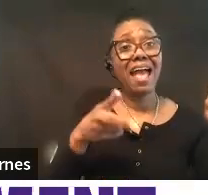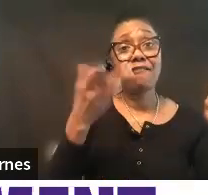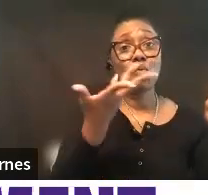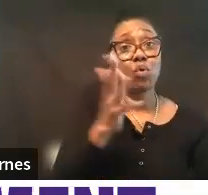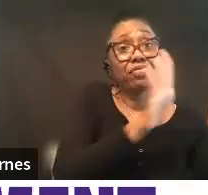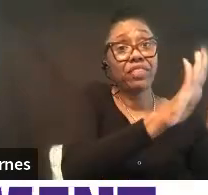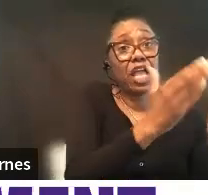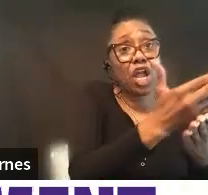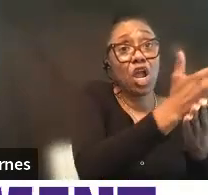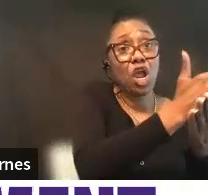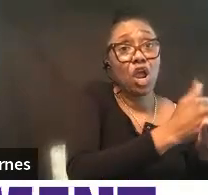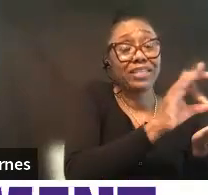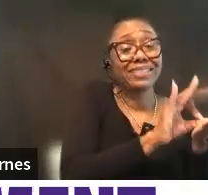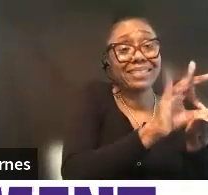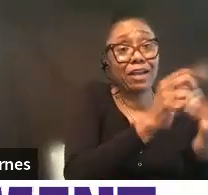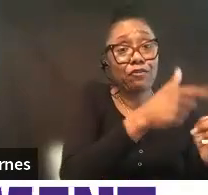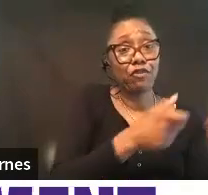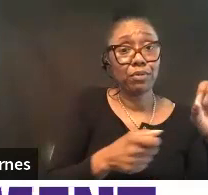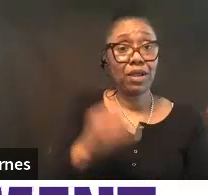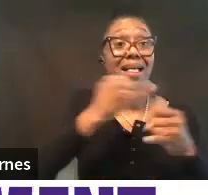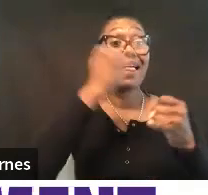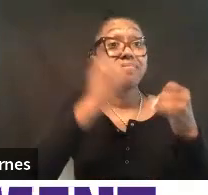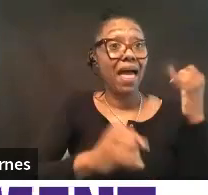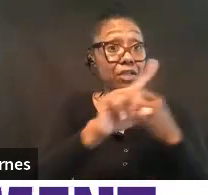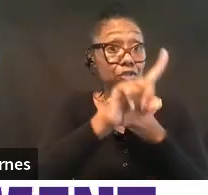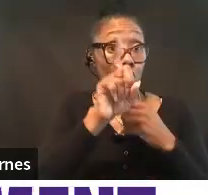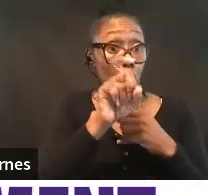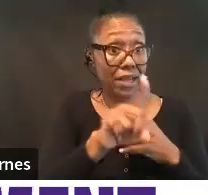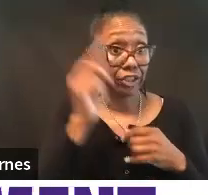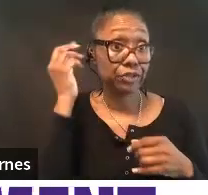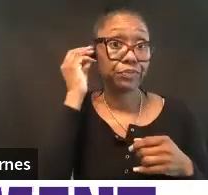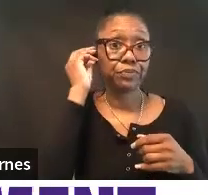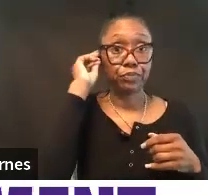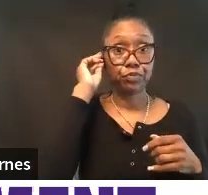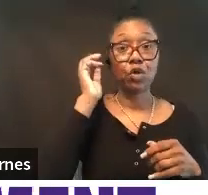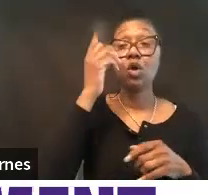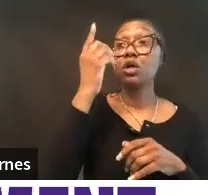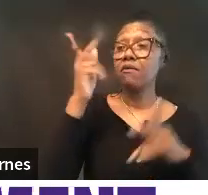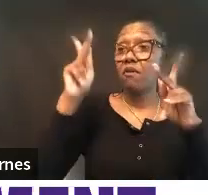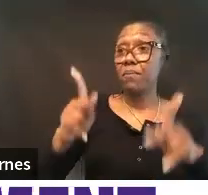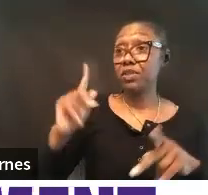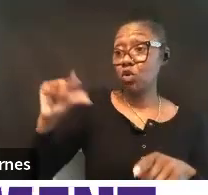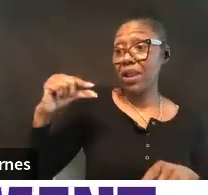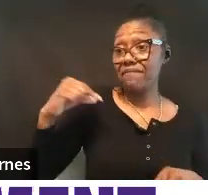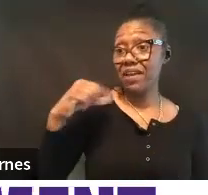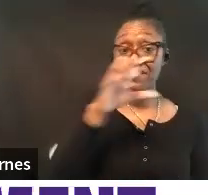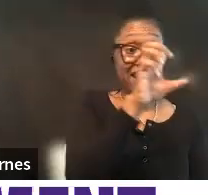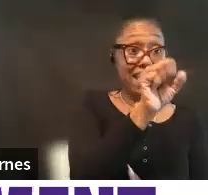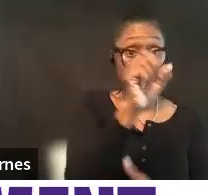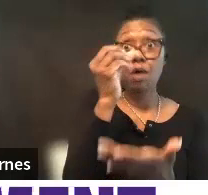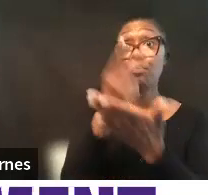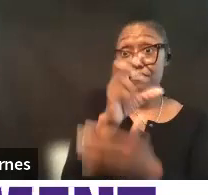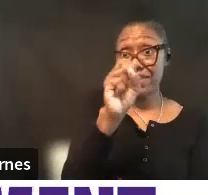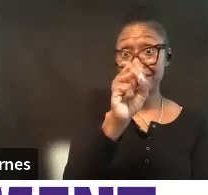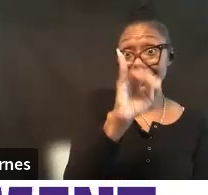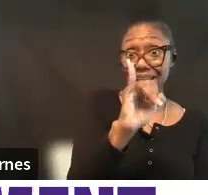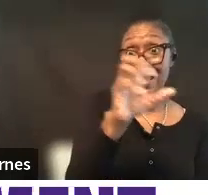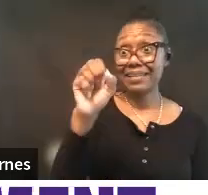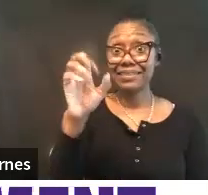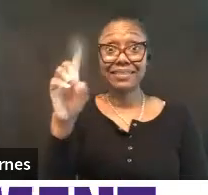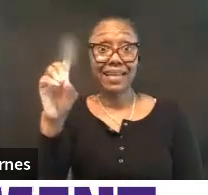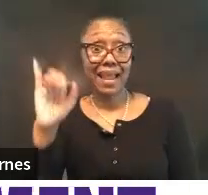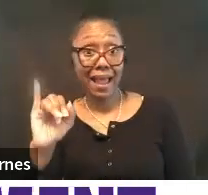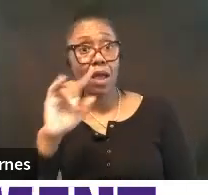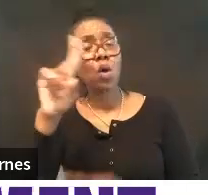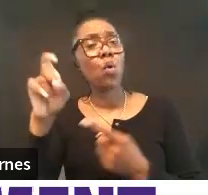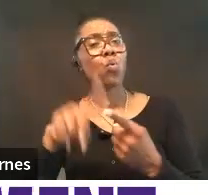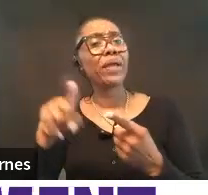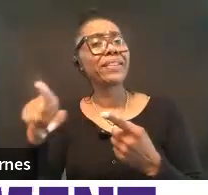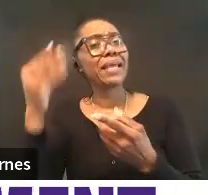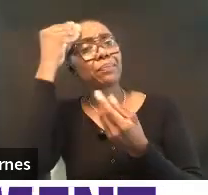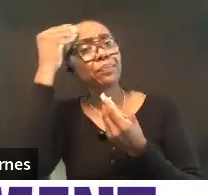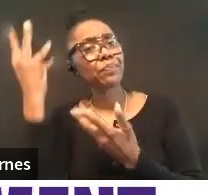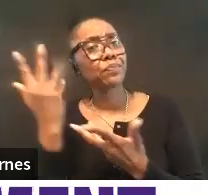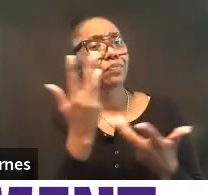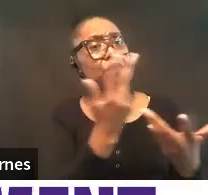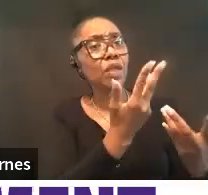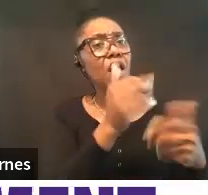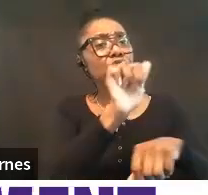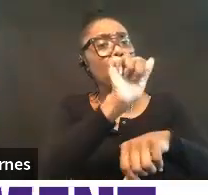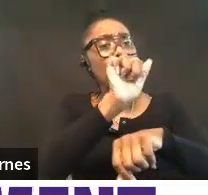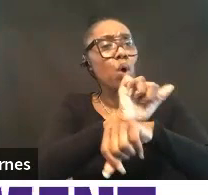Okay, and one last question. When someone becomes eligible for SSI or SSDI. When are they provided with information on these work incentive programs?